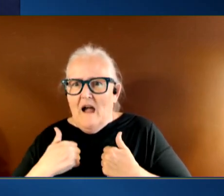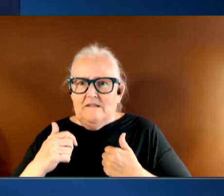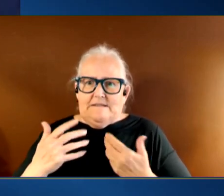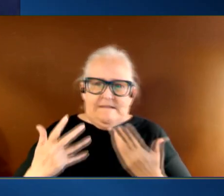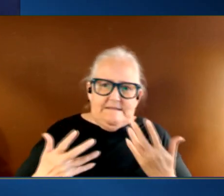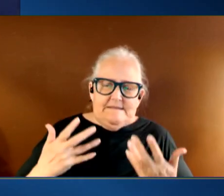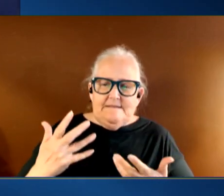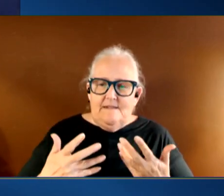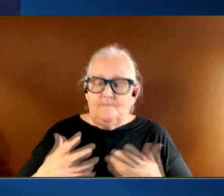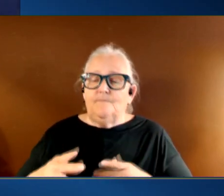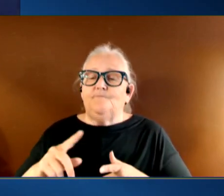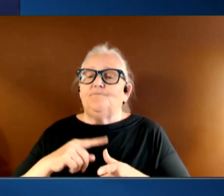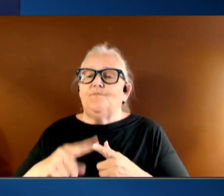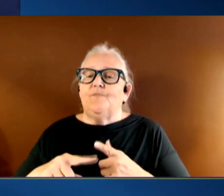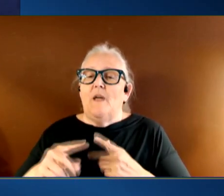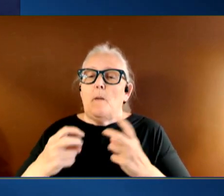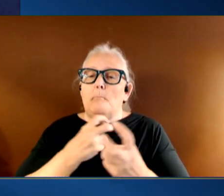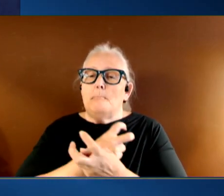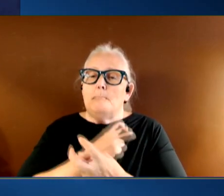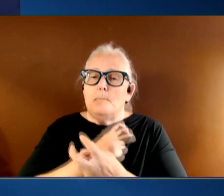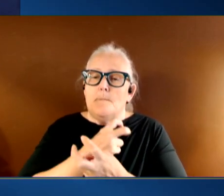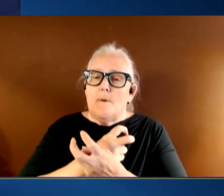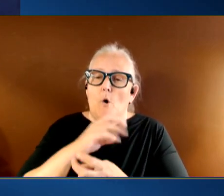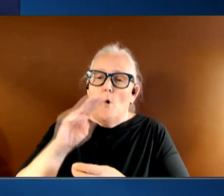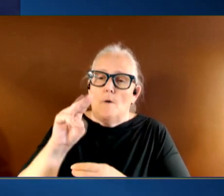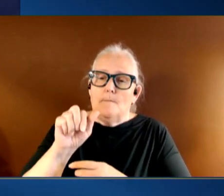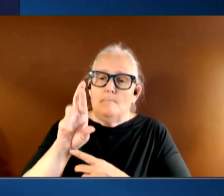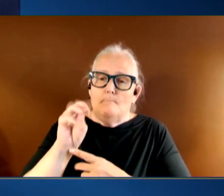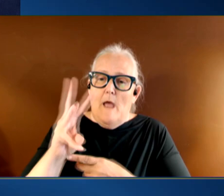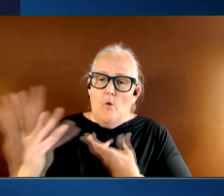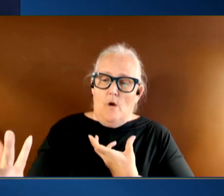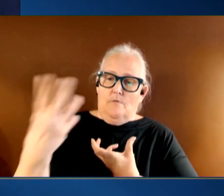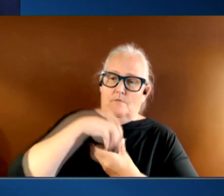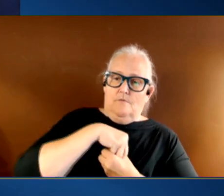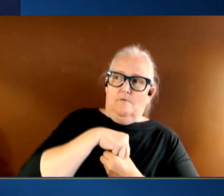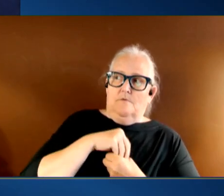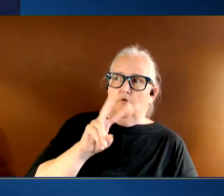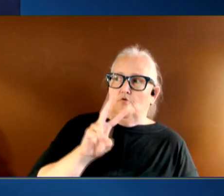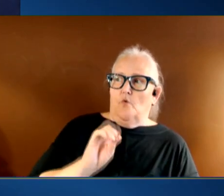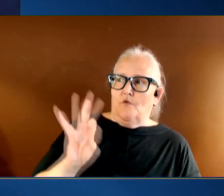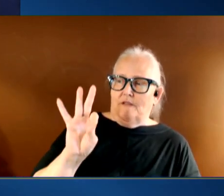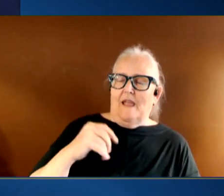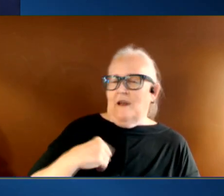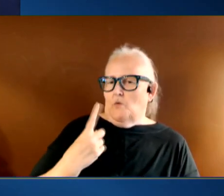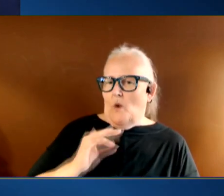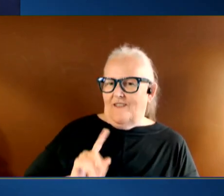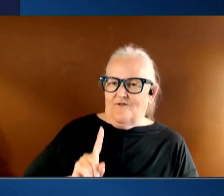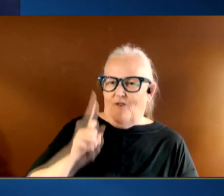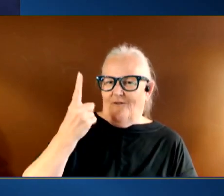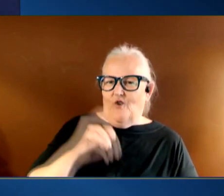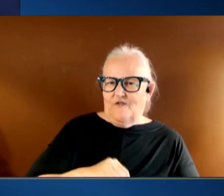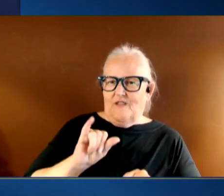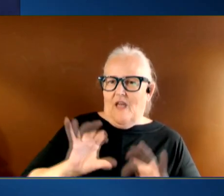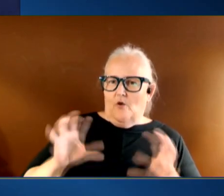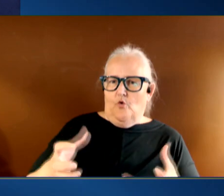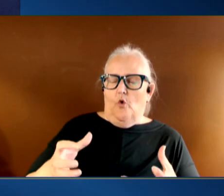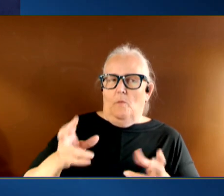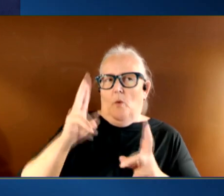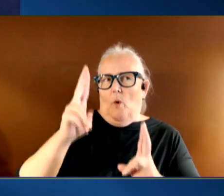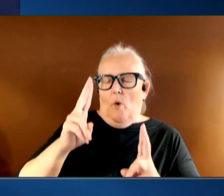transplant in 2009, I was one of the first in that cohort privileged to scale through all the